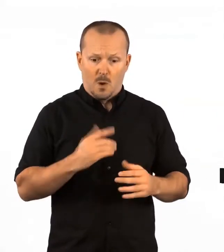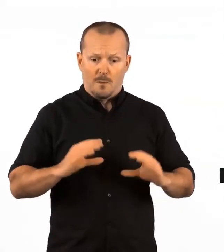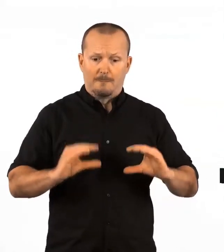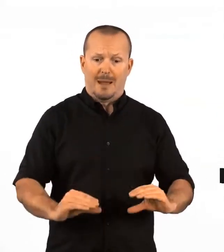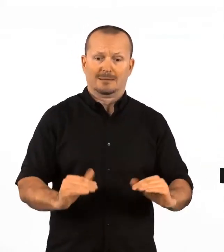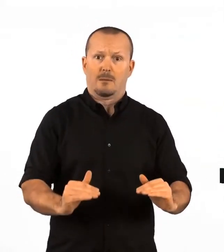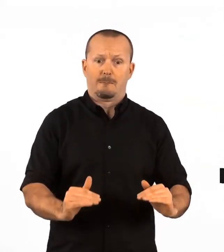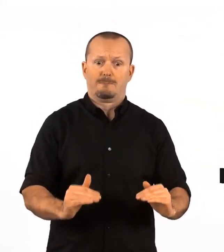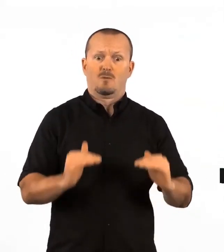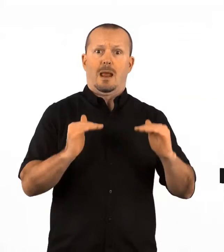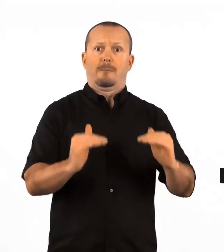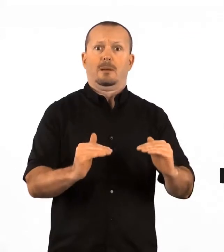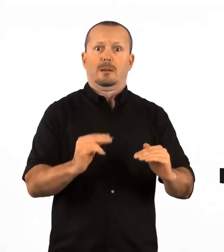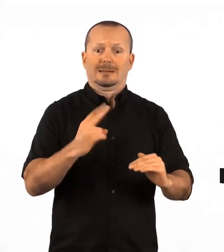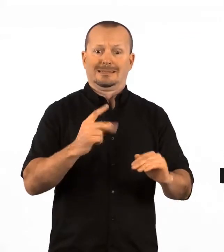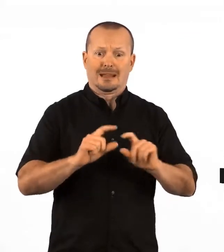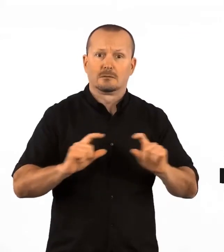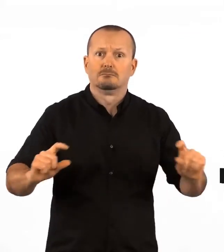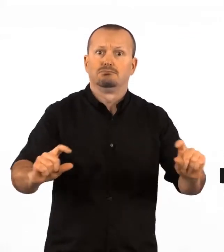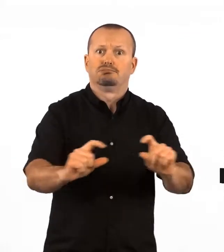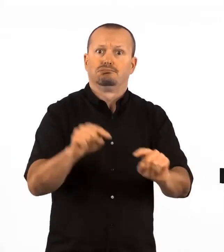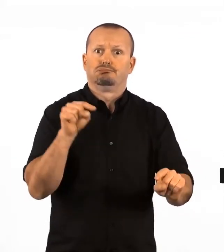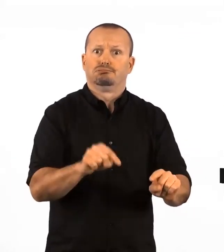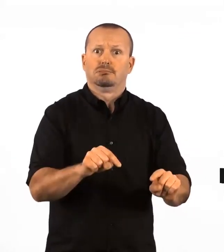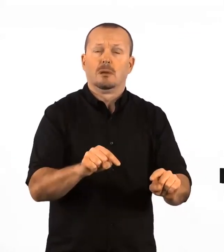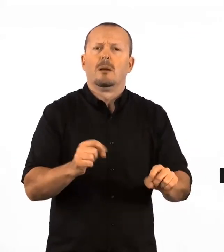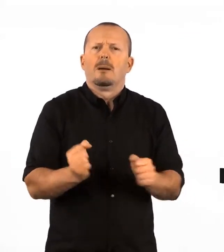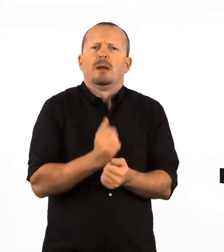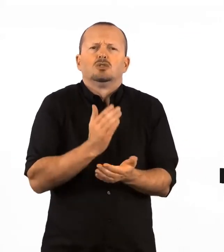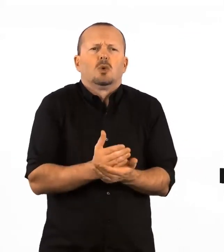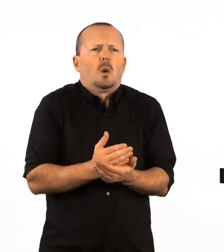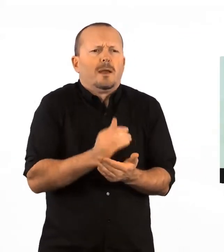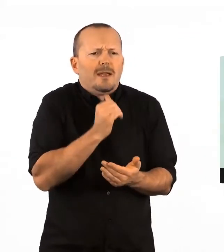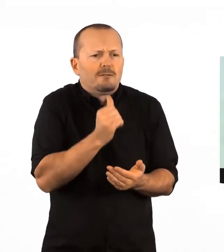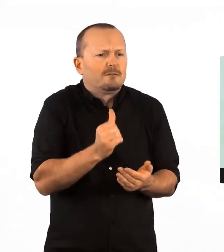So just moving up from the base of the pyramid, the second part is making sure that we’re